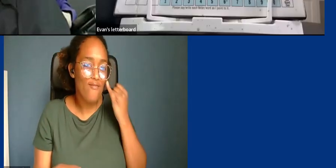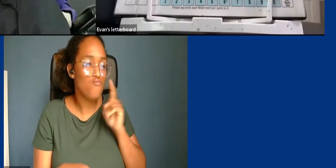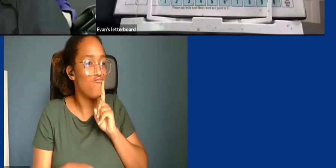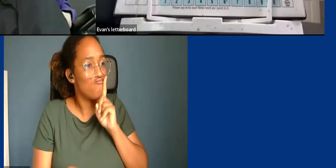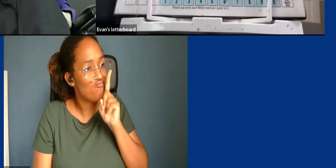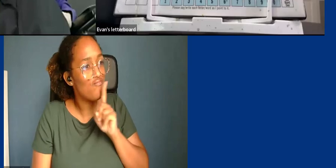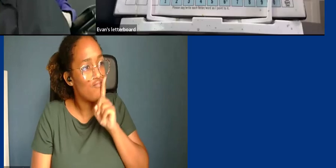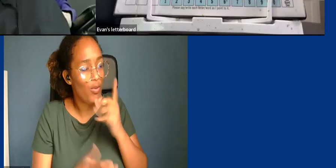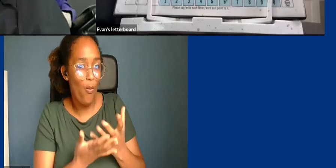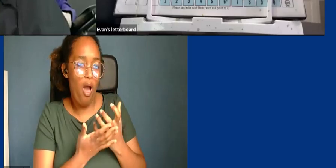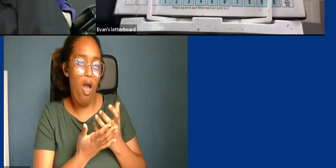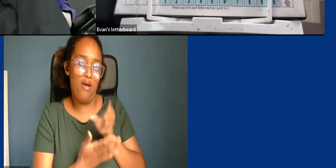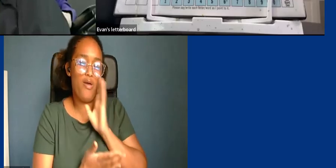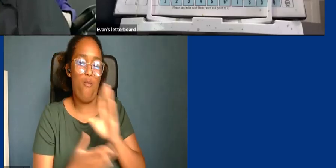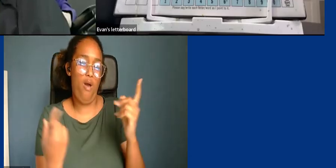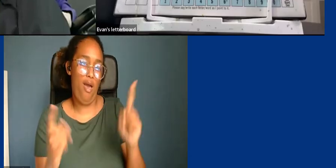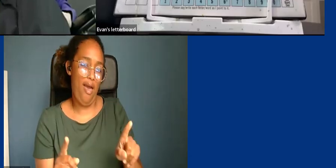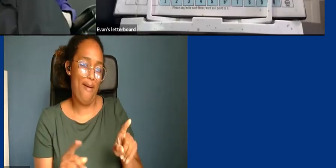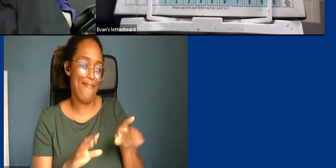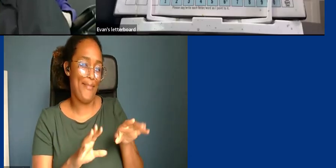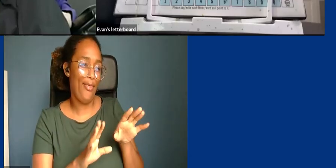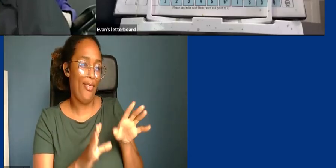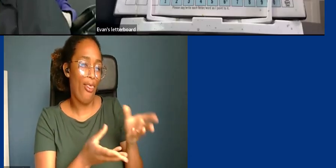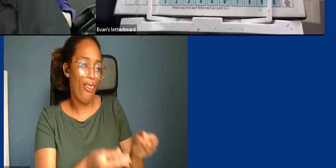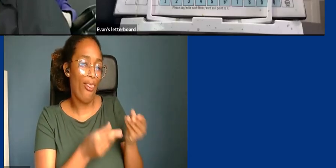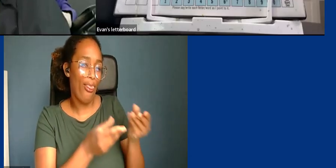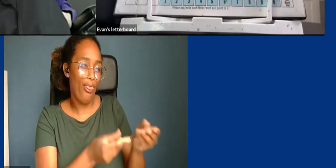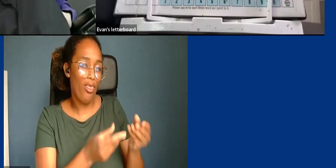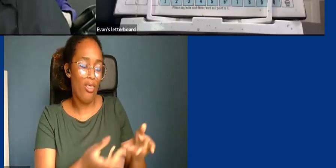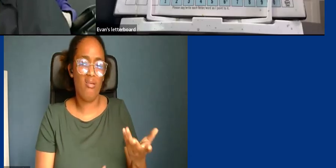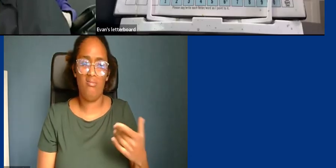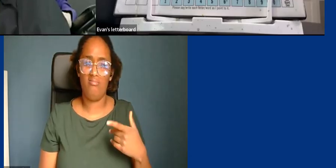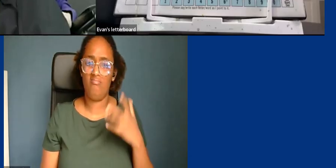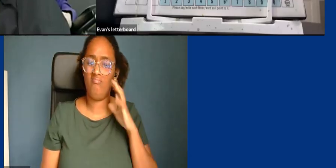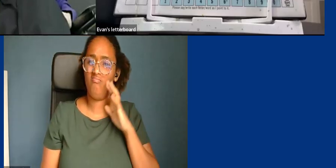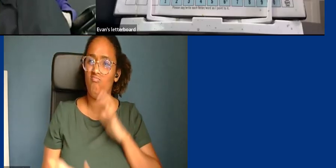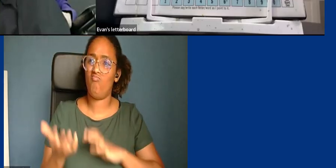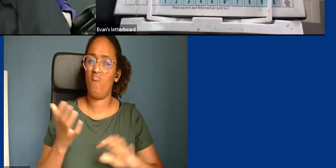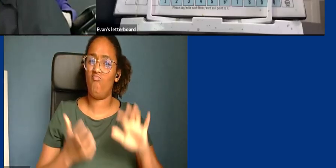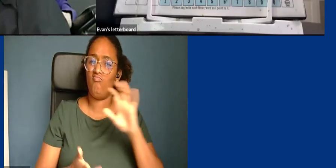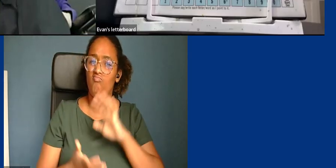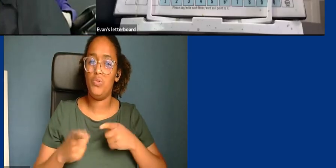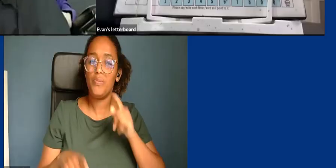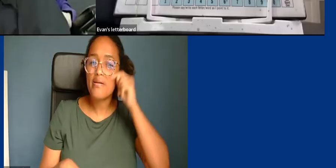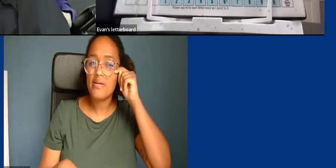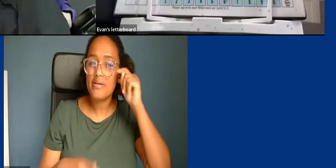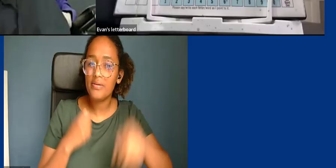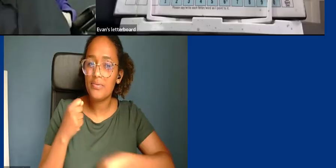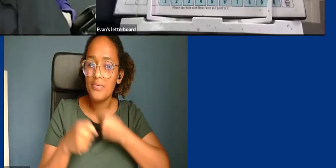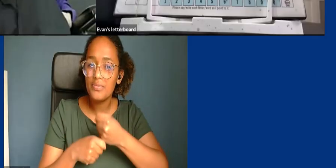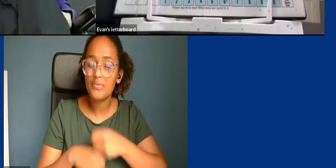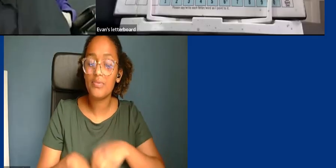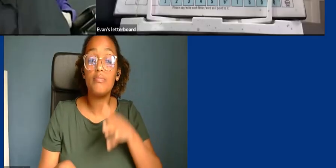I felt terribly confused in my teenage years. My mother told me to try not to become